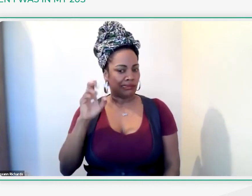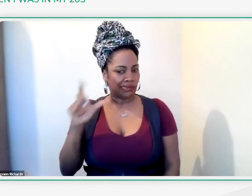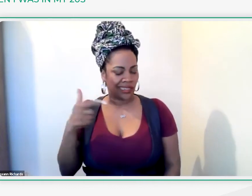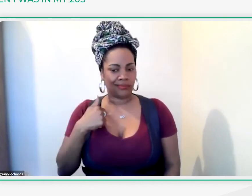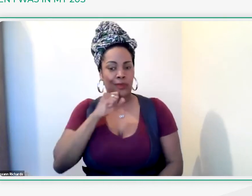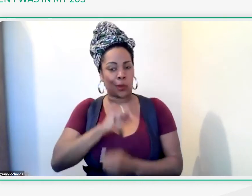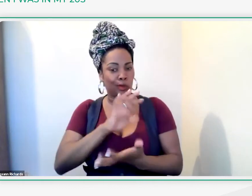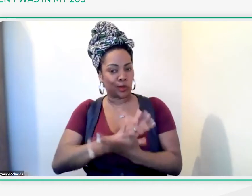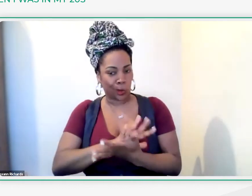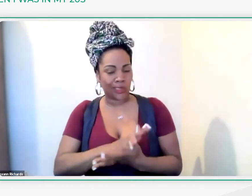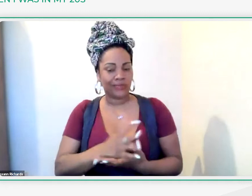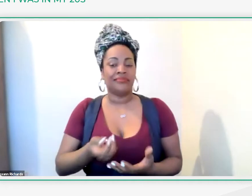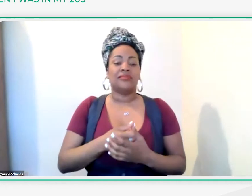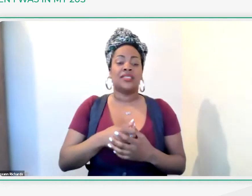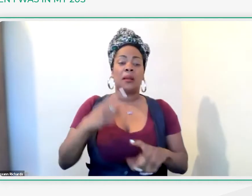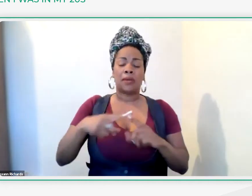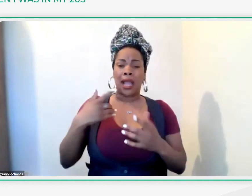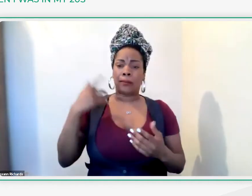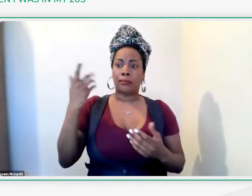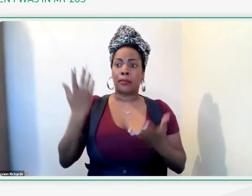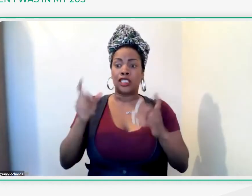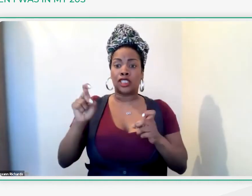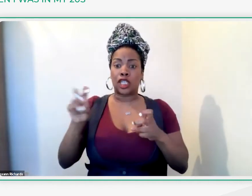Pencil and paper is fine too.